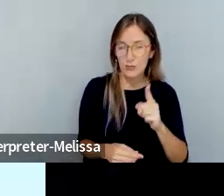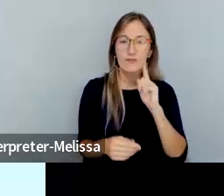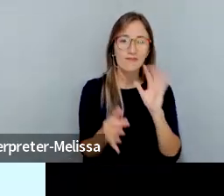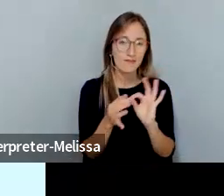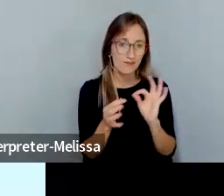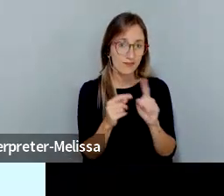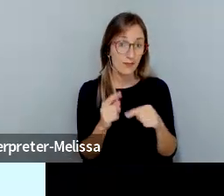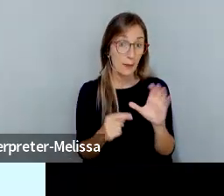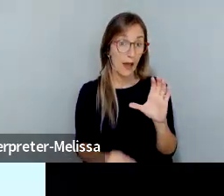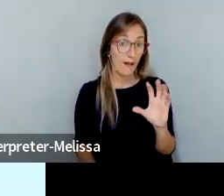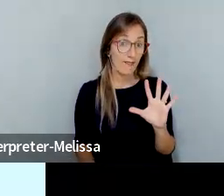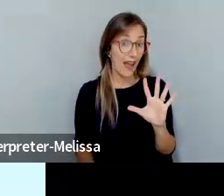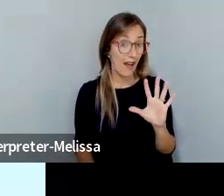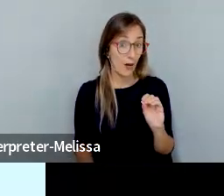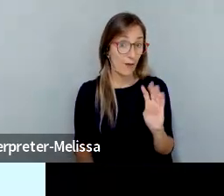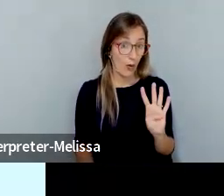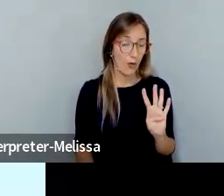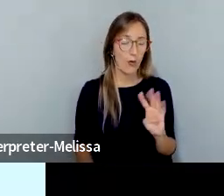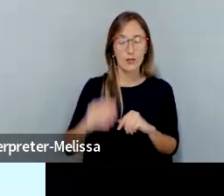of history and I'm going to give you a couple of examples from people from